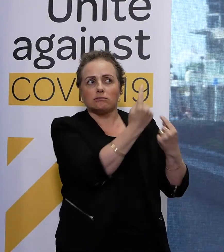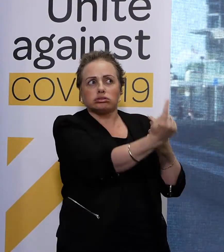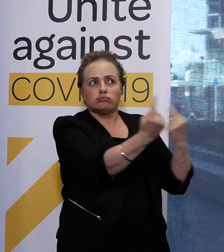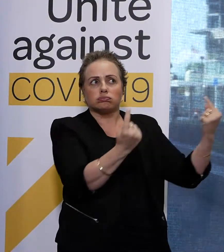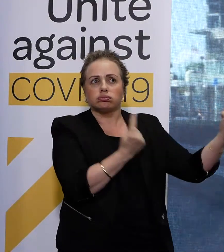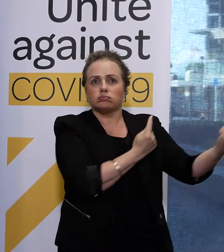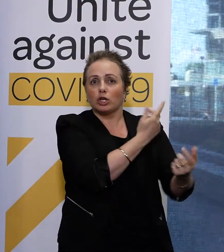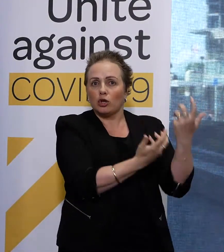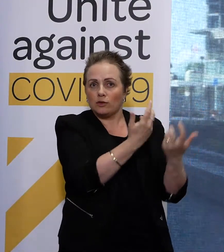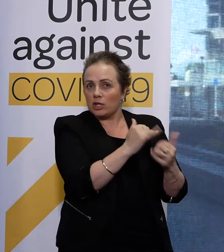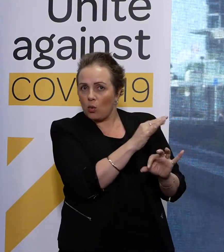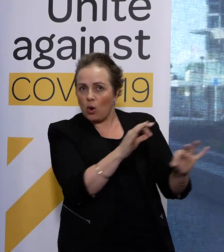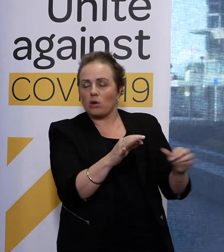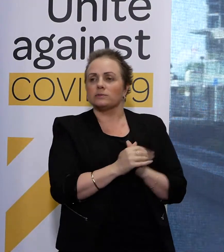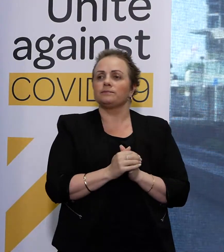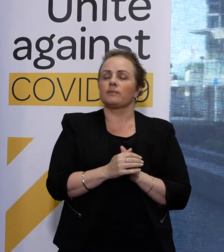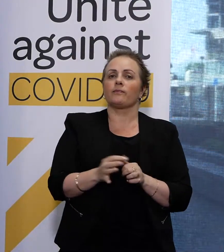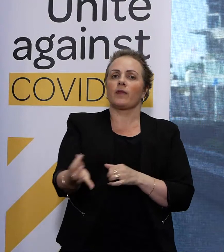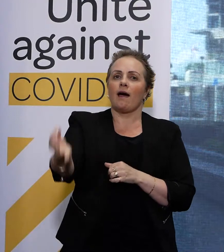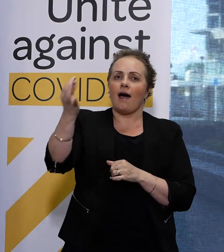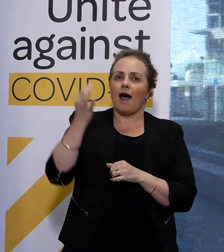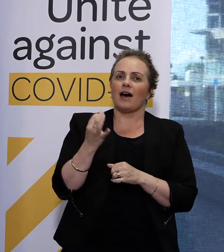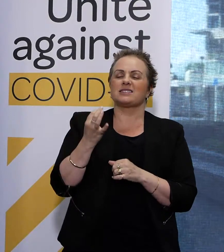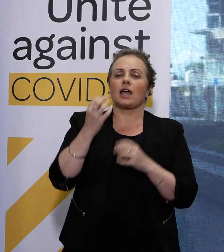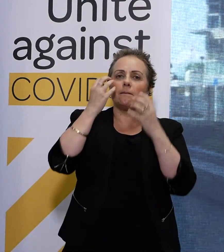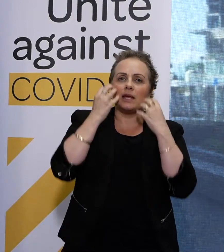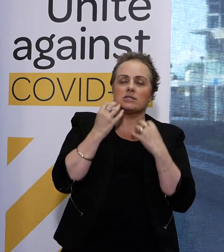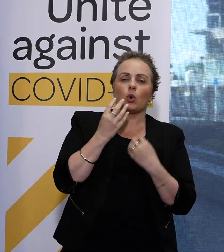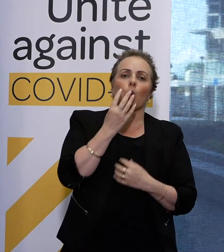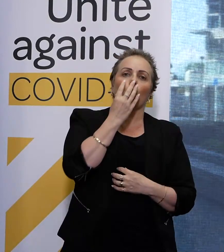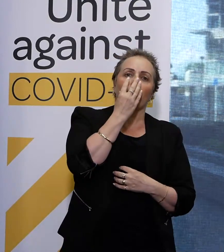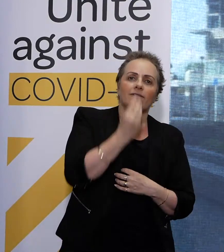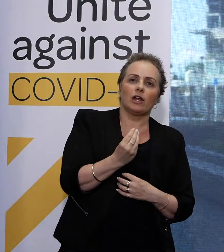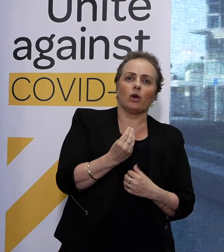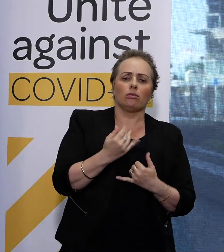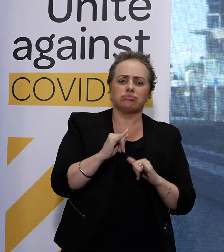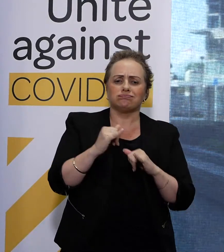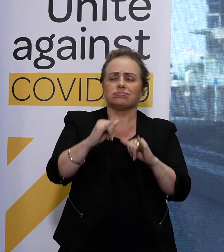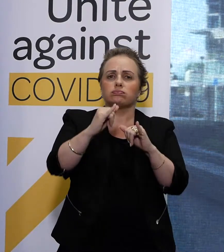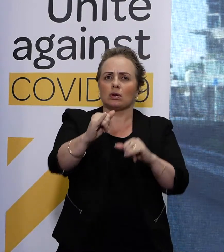Final question. with measles